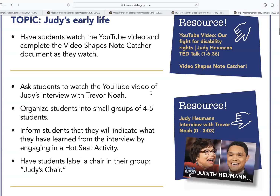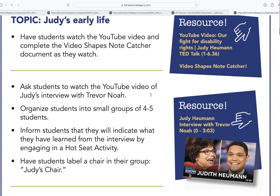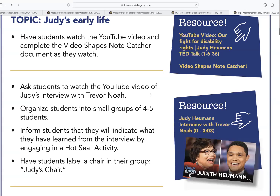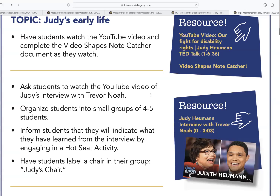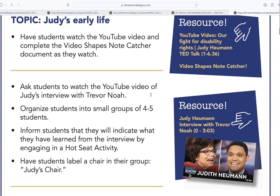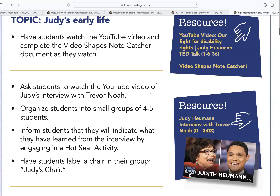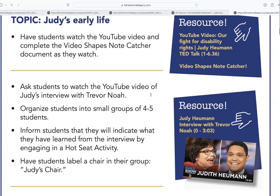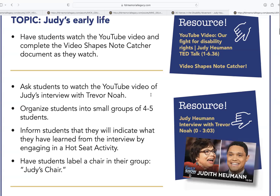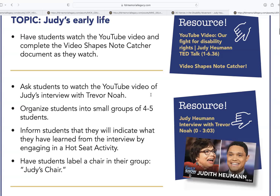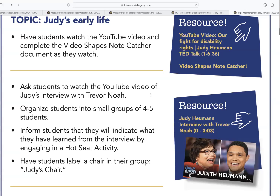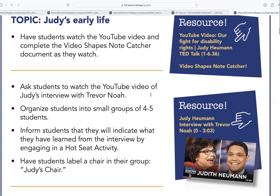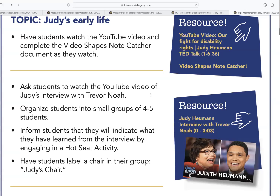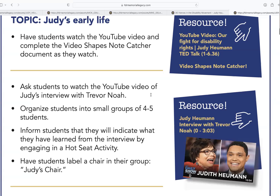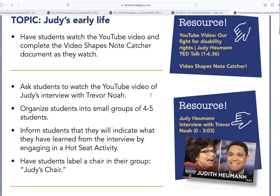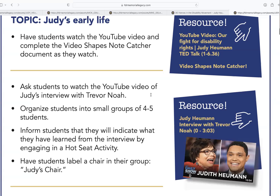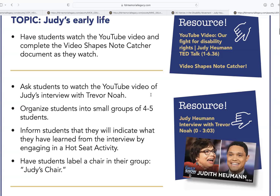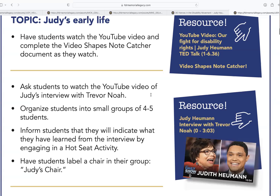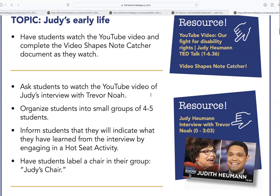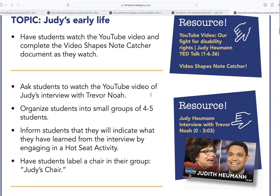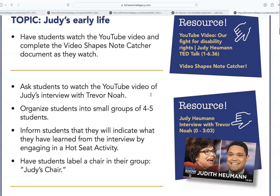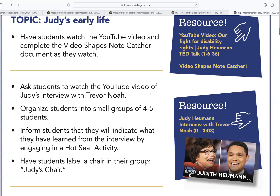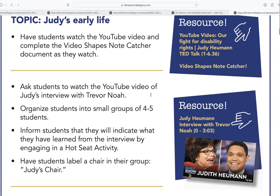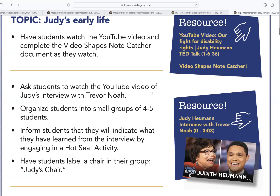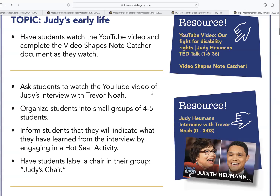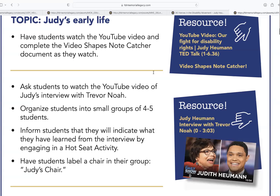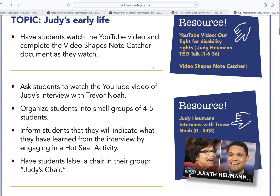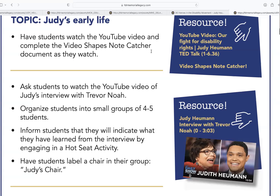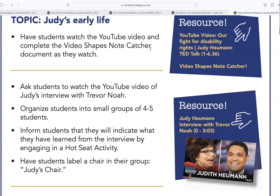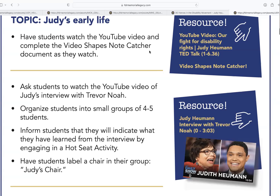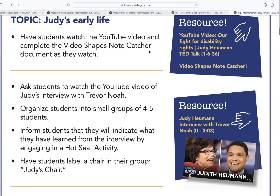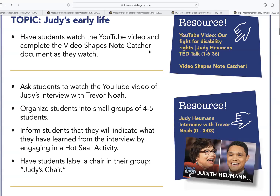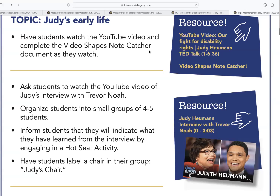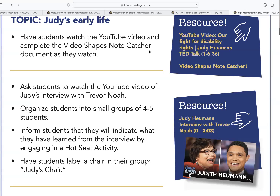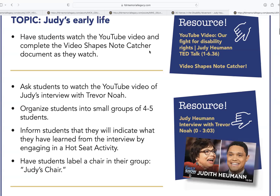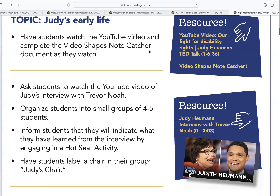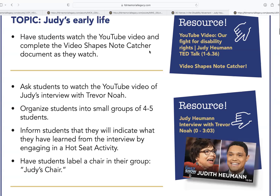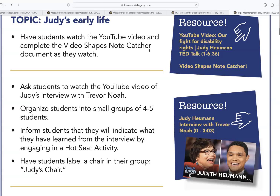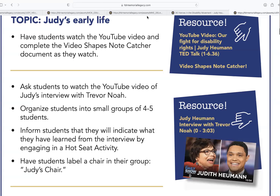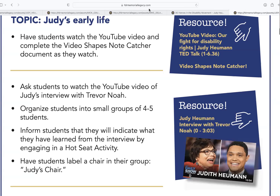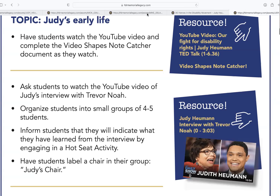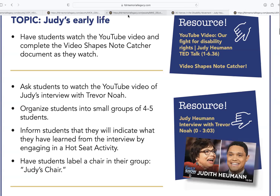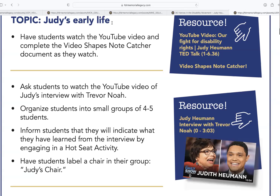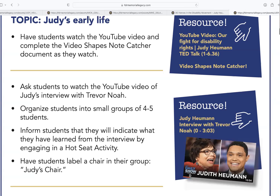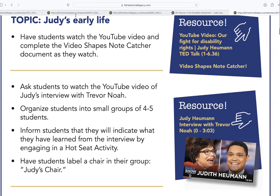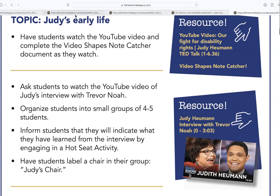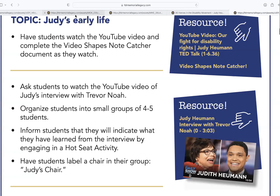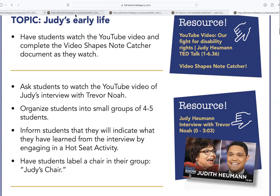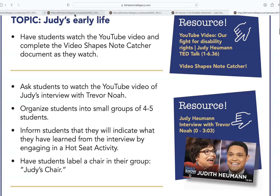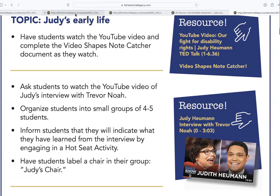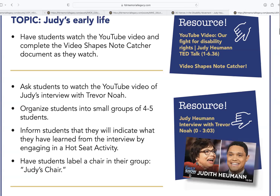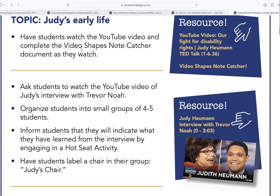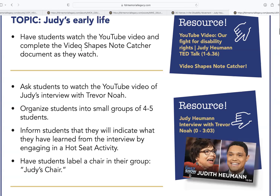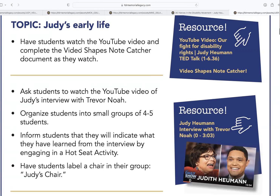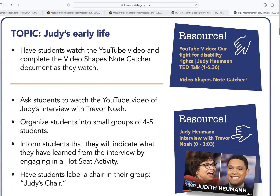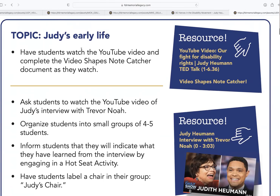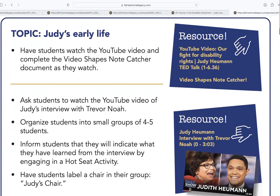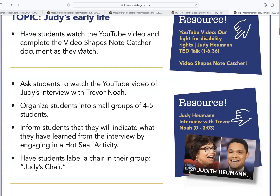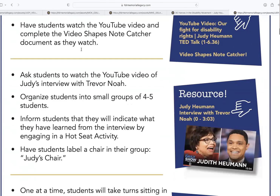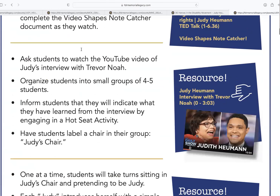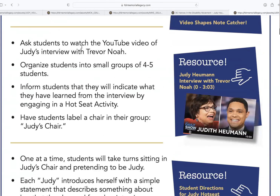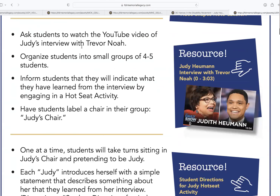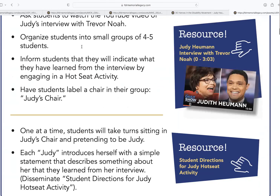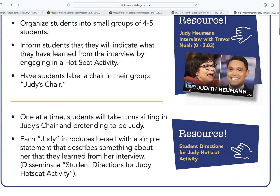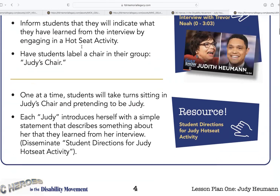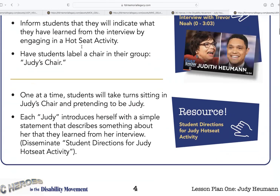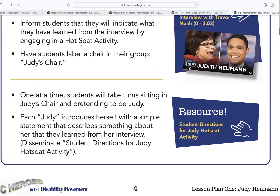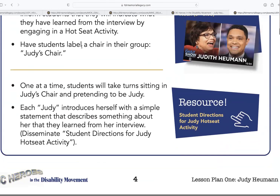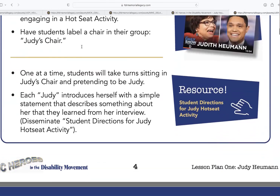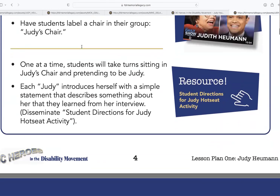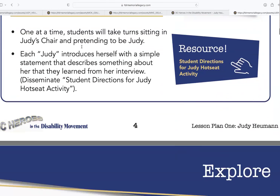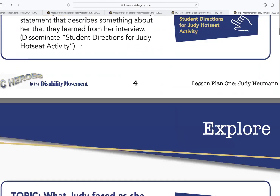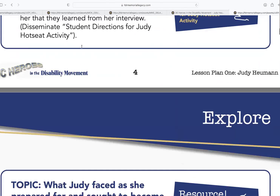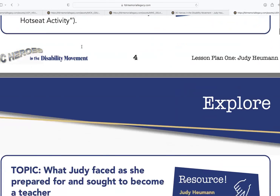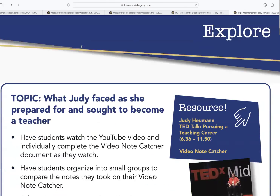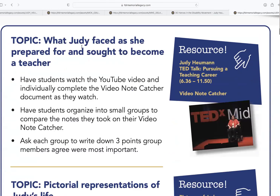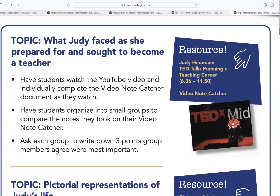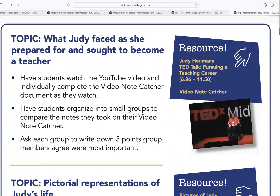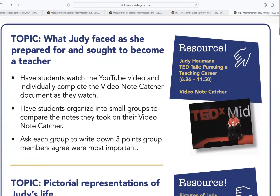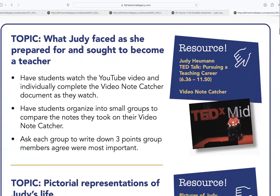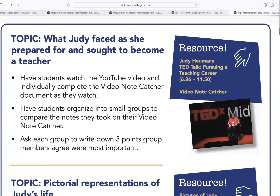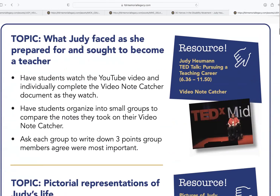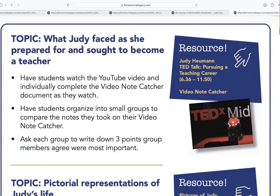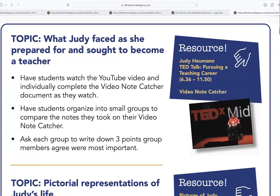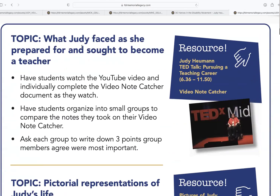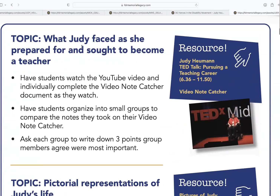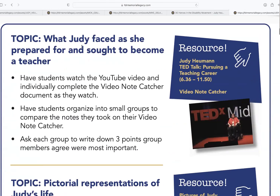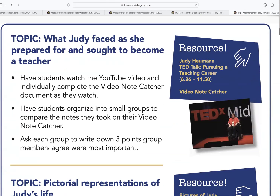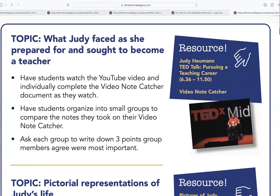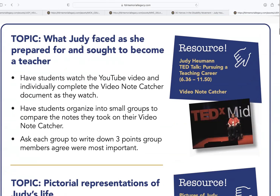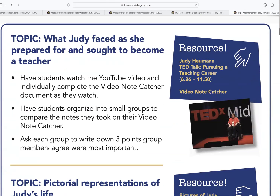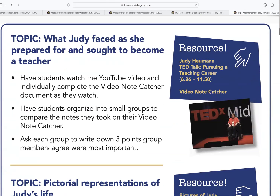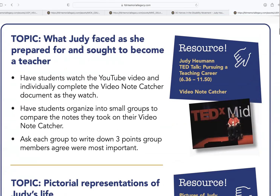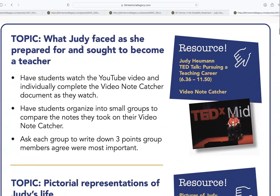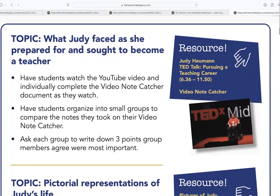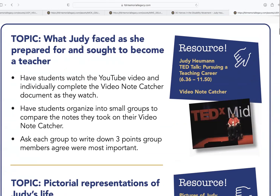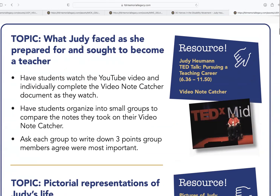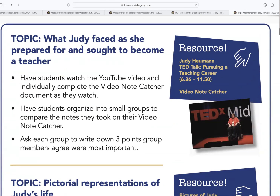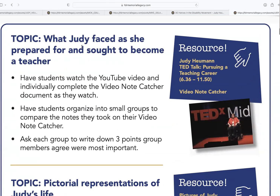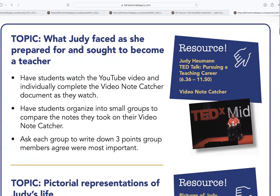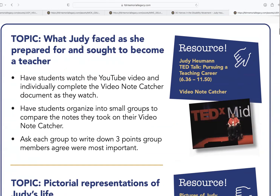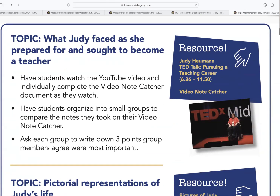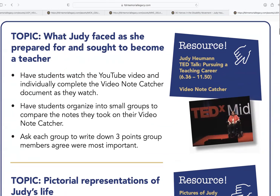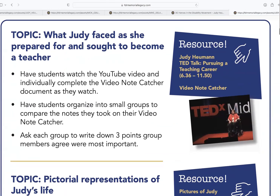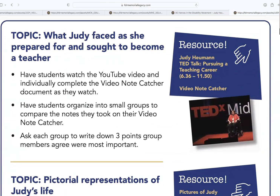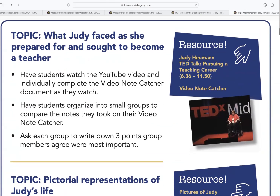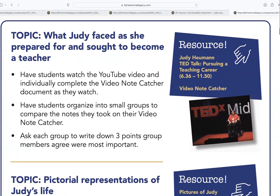For example, there's an activity in the judy lesson that asked students to develop, to look at pictures and to develop Instagram photo captions.